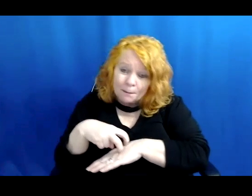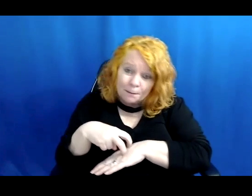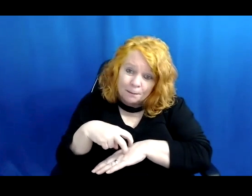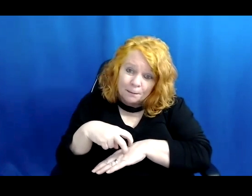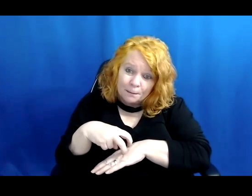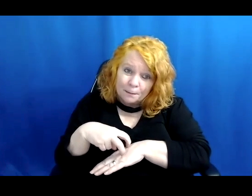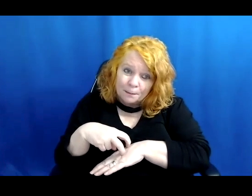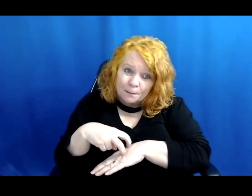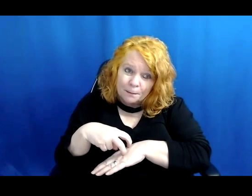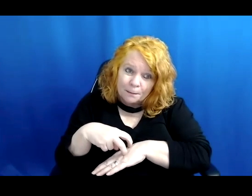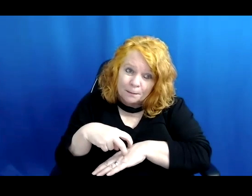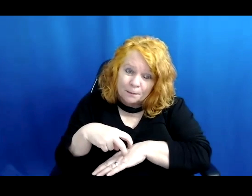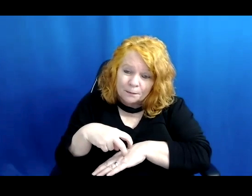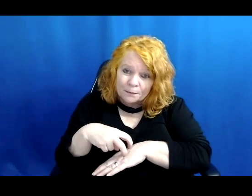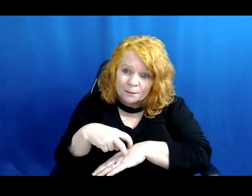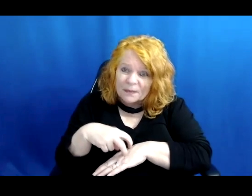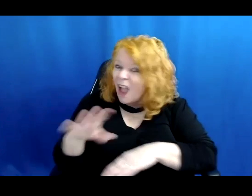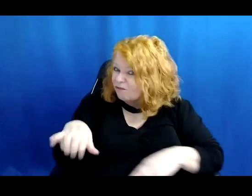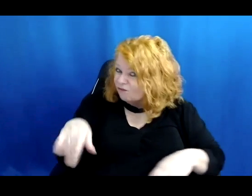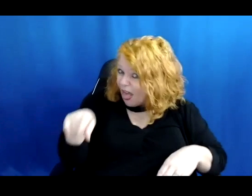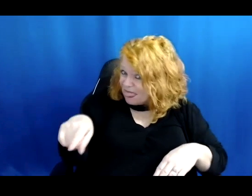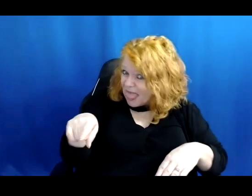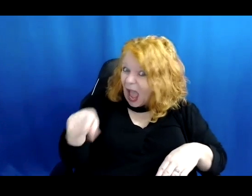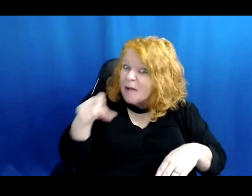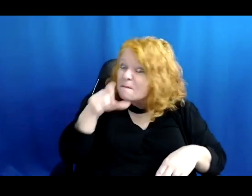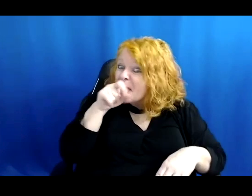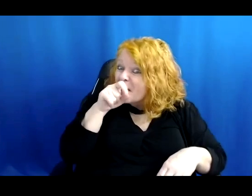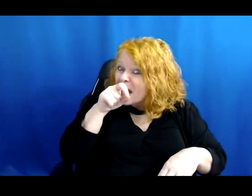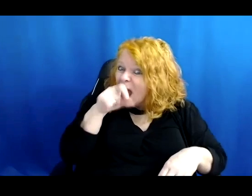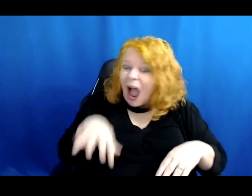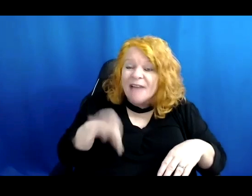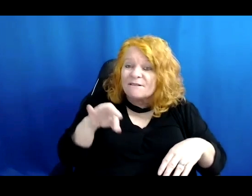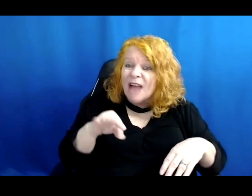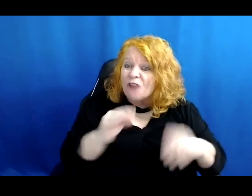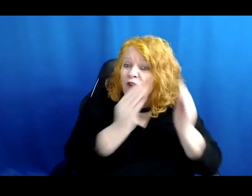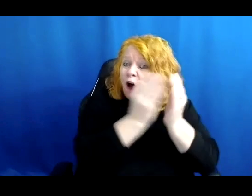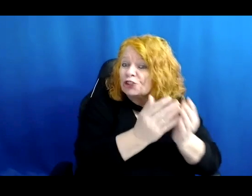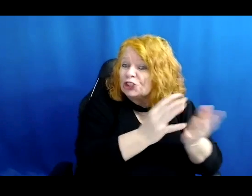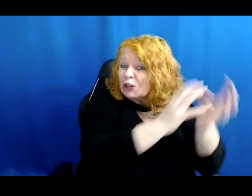“I found him all alone on a ship wreck.” “Shipwreck?” said Beautiful Betty Bird.